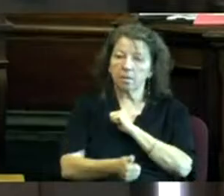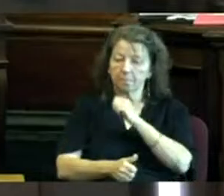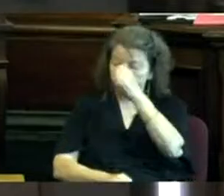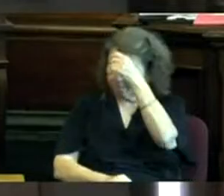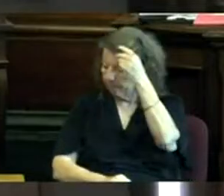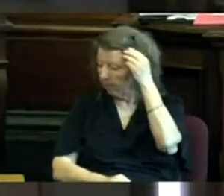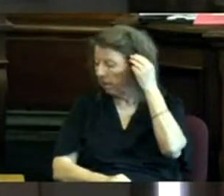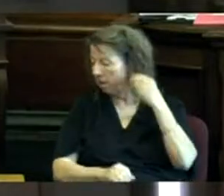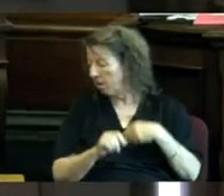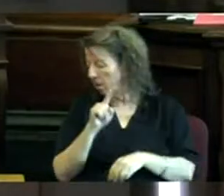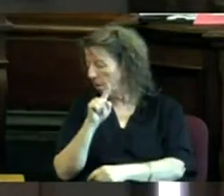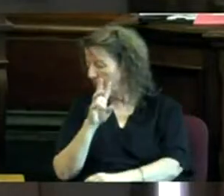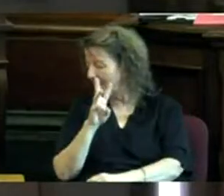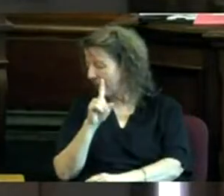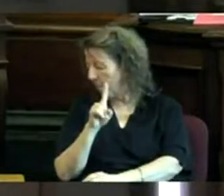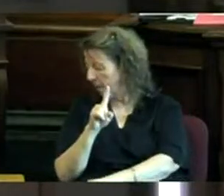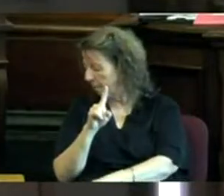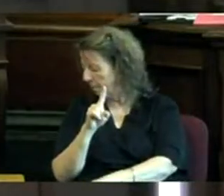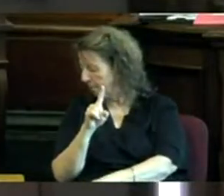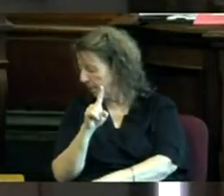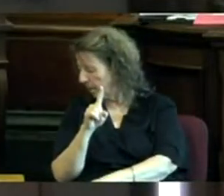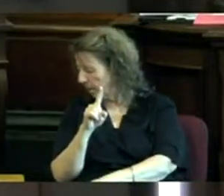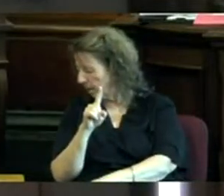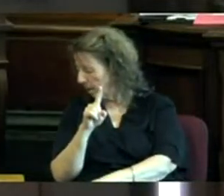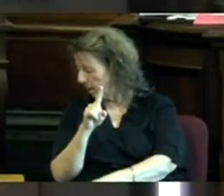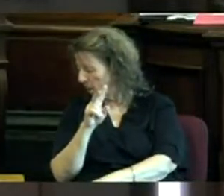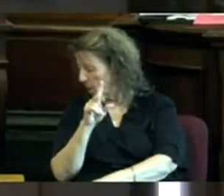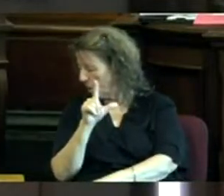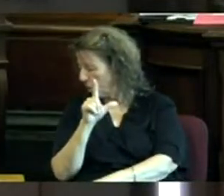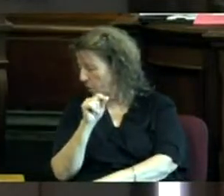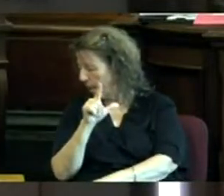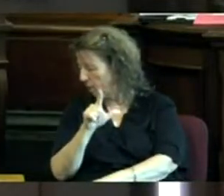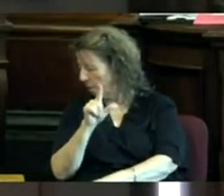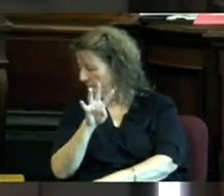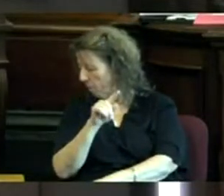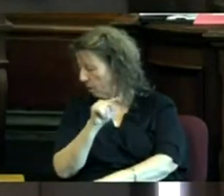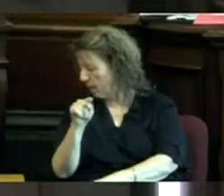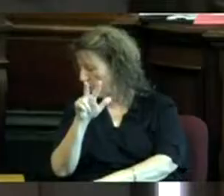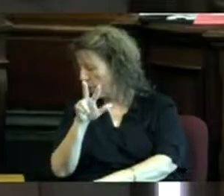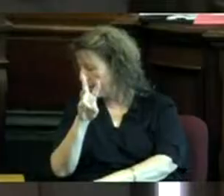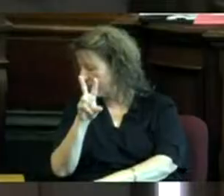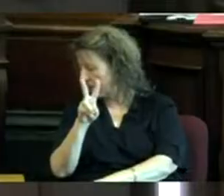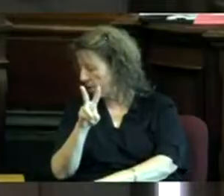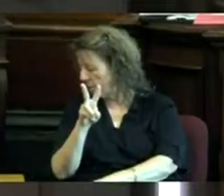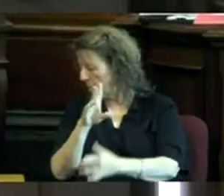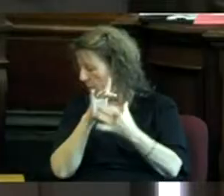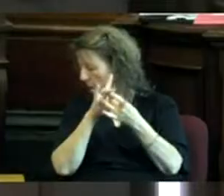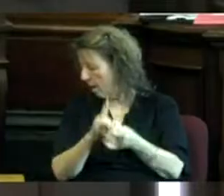All in favor, please say aye. Aye. Any opposed? Motion carries